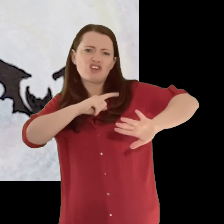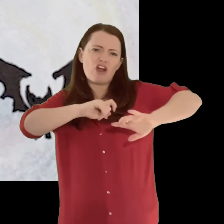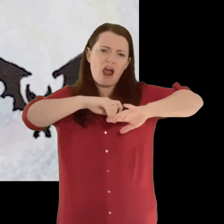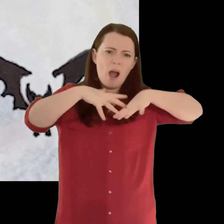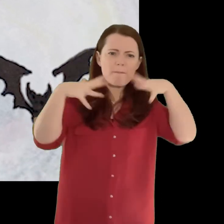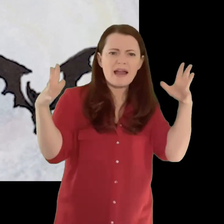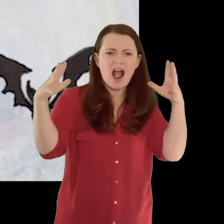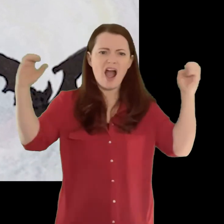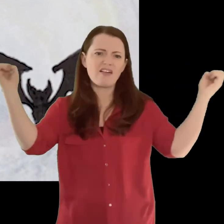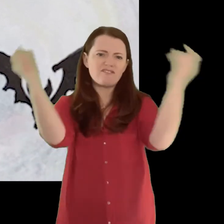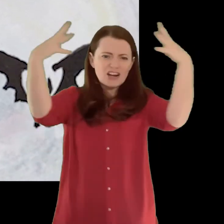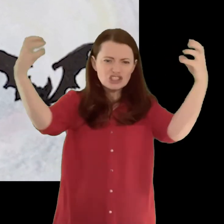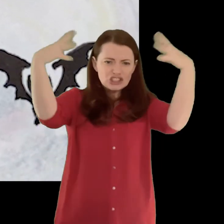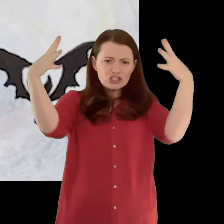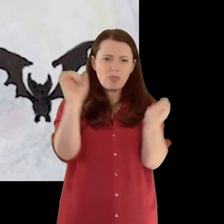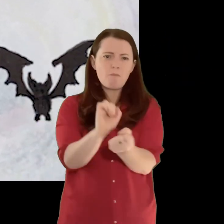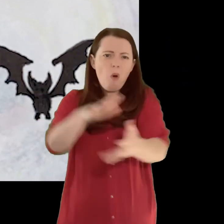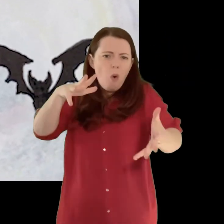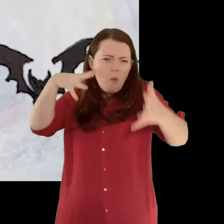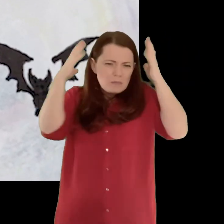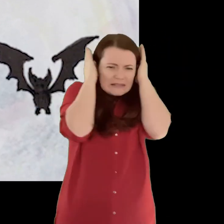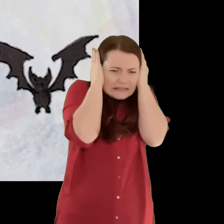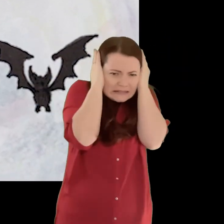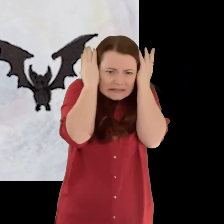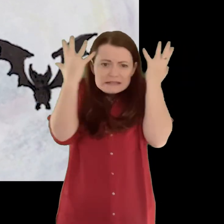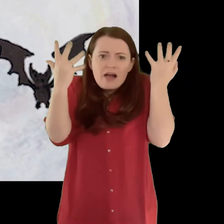And the flashes grew greater And the booming got louder